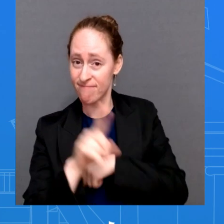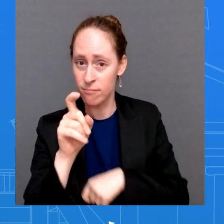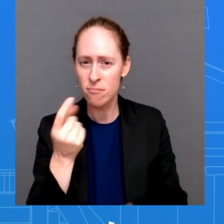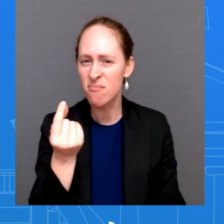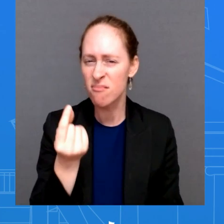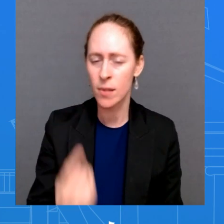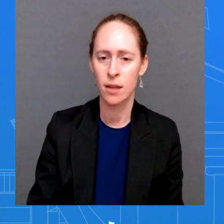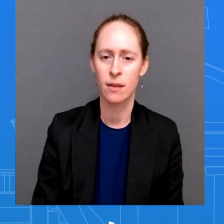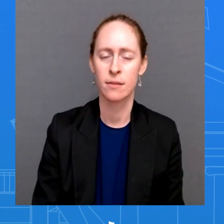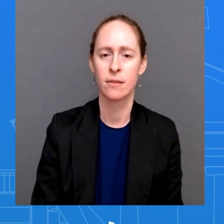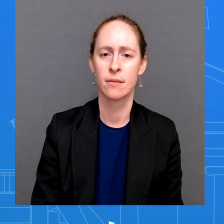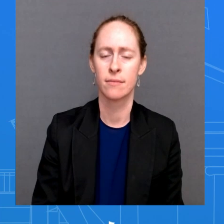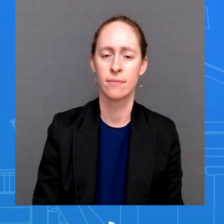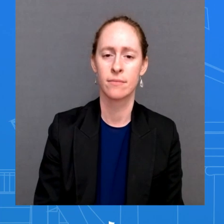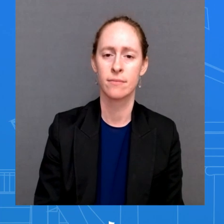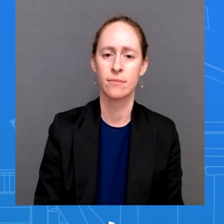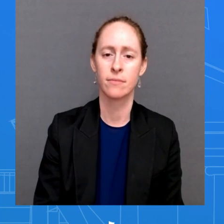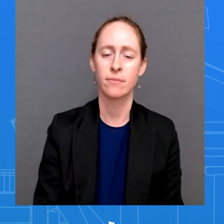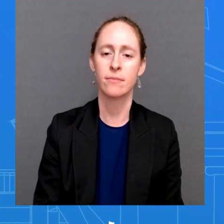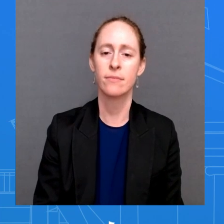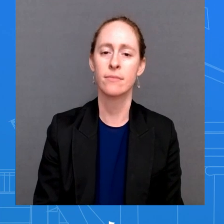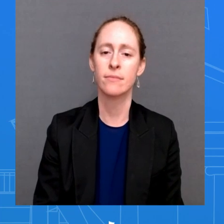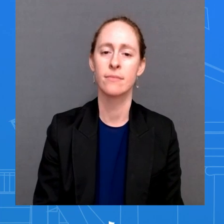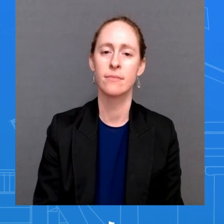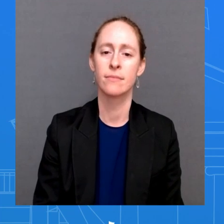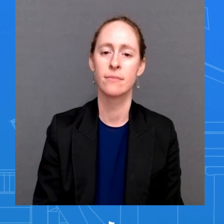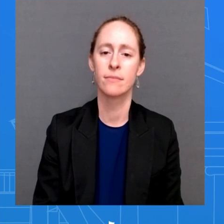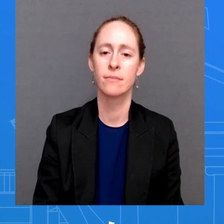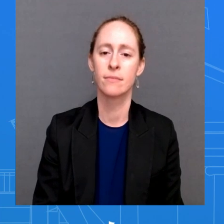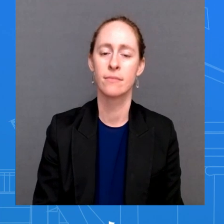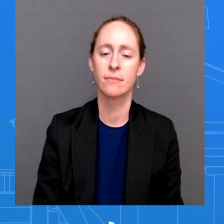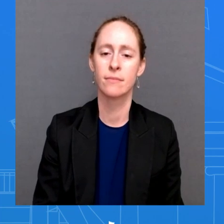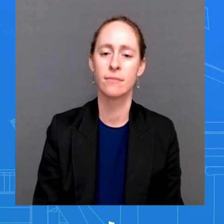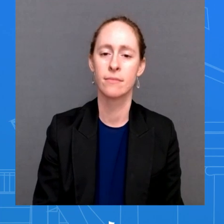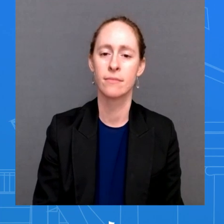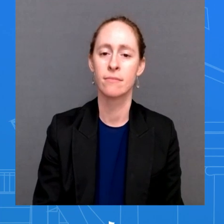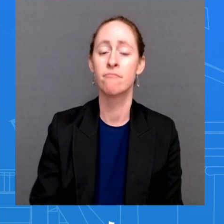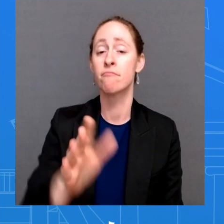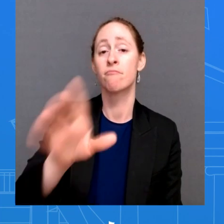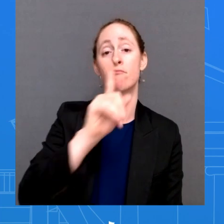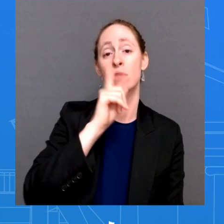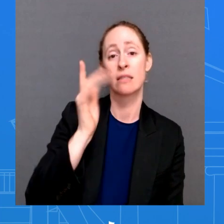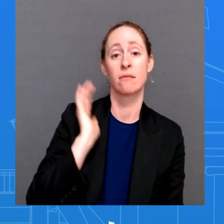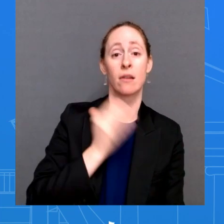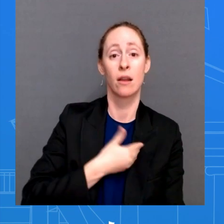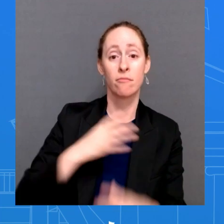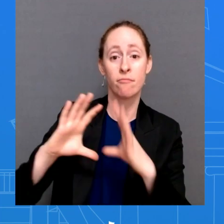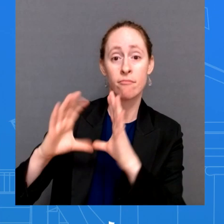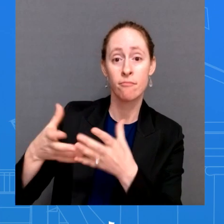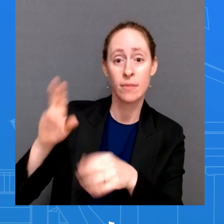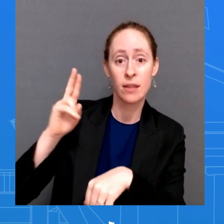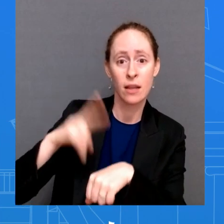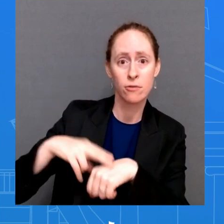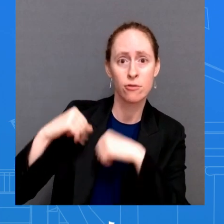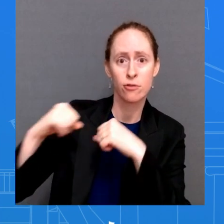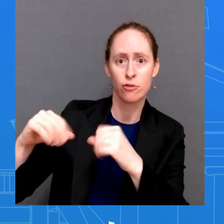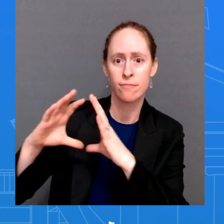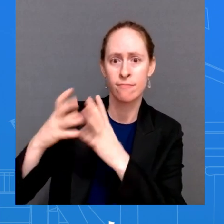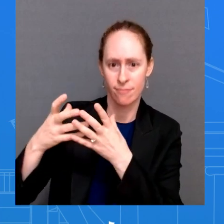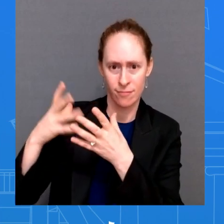from our National Security Advisor, Jake Sullivan, who was on many of your networks yesterday saying that the Speaker has the right to make a decision